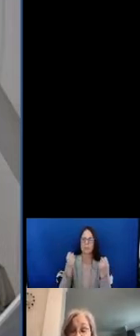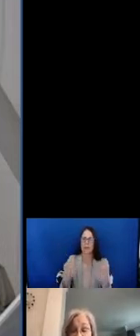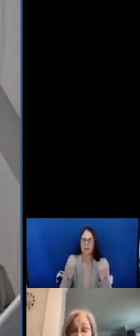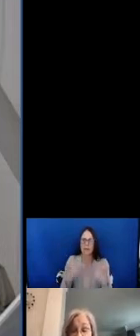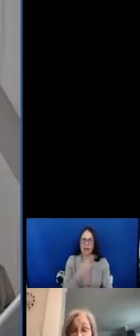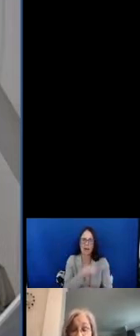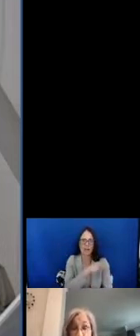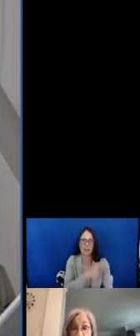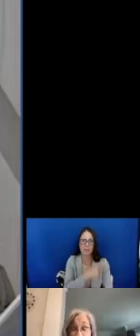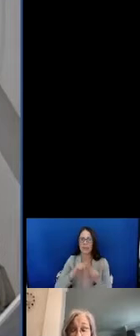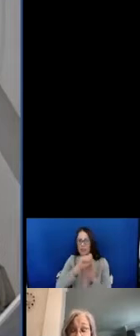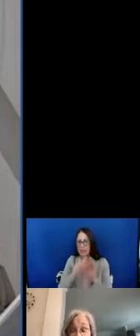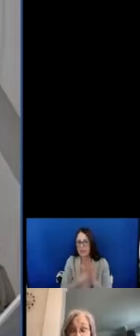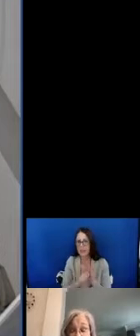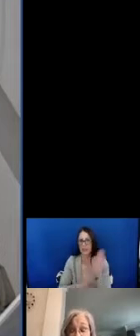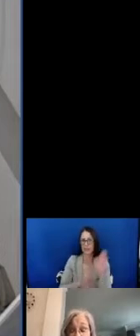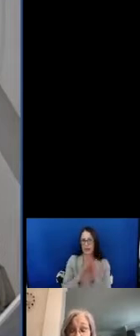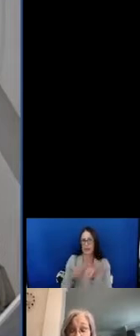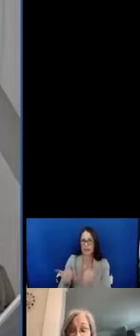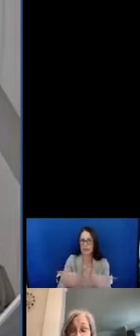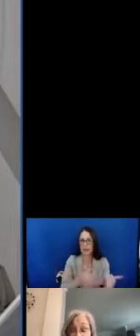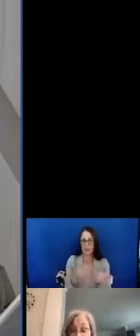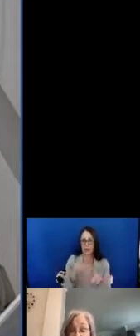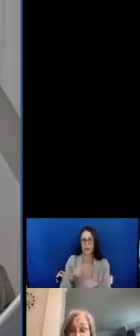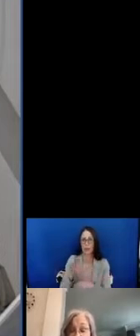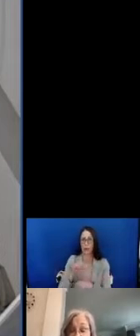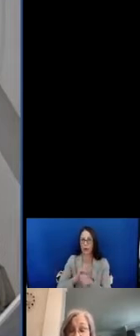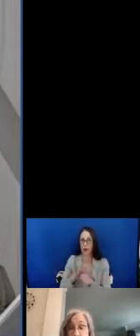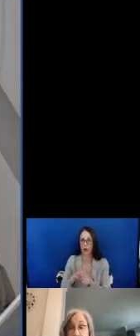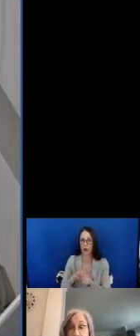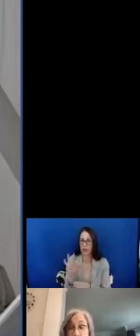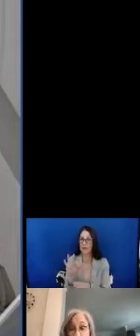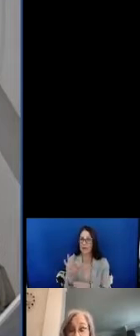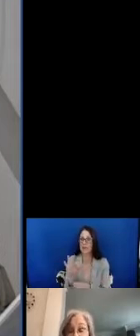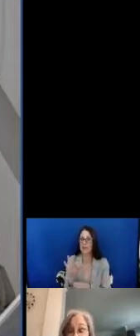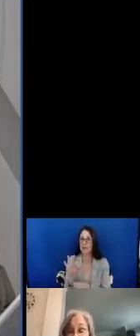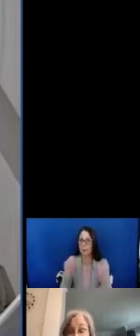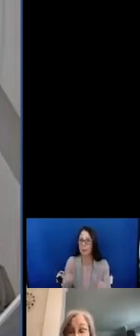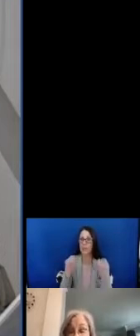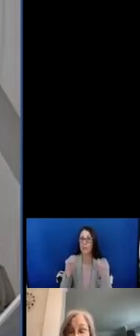standards for the cope at 19 pandemic for the potential situation when we need them.